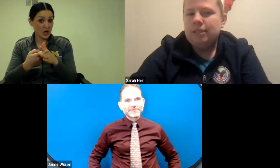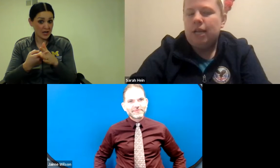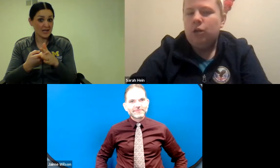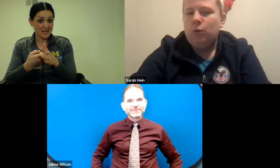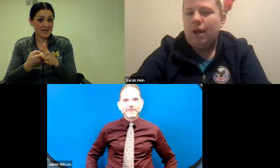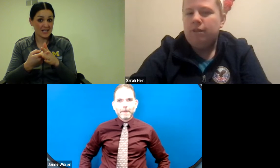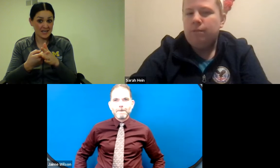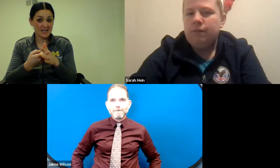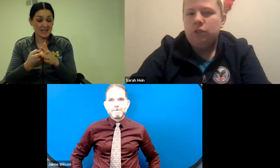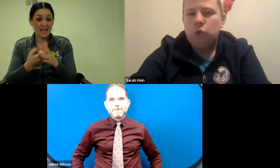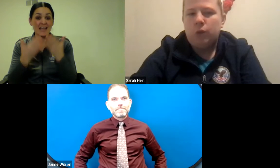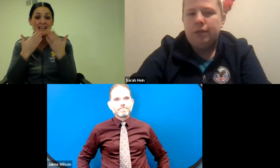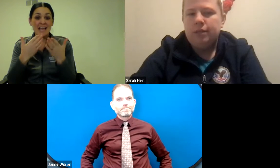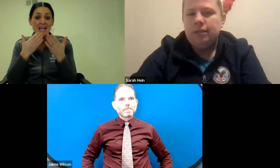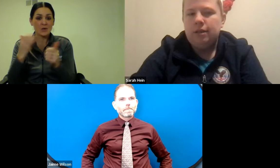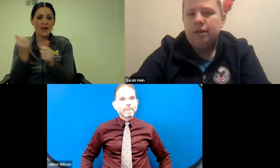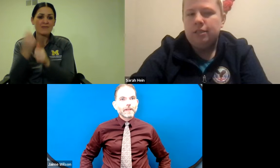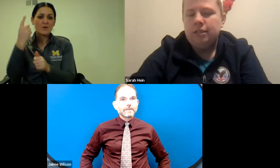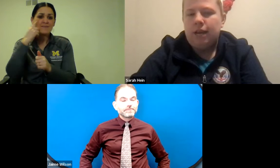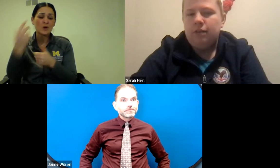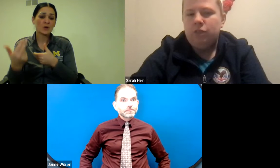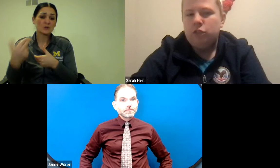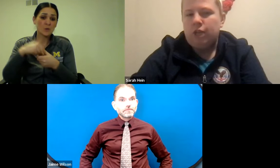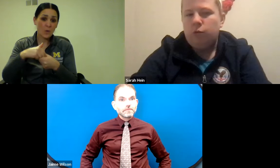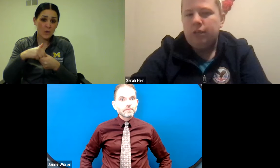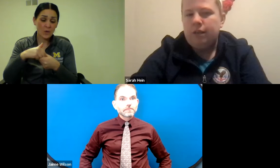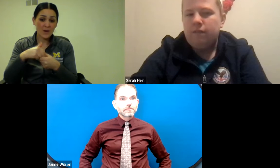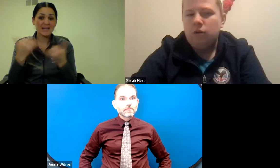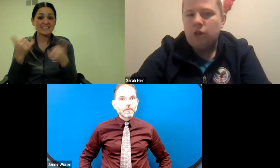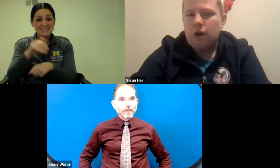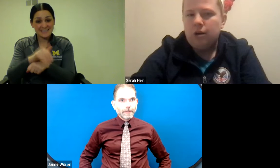Sarah Hein: Thank you. Everybody for joining us tonight, for the January Deaf Health Talk.